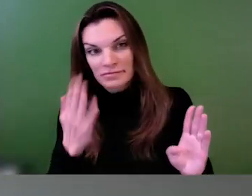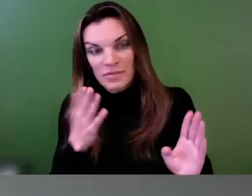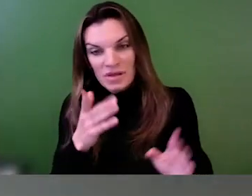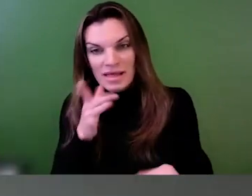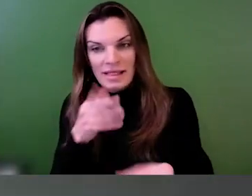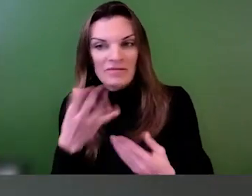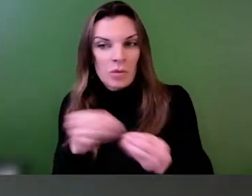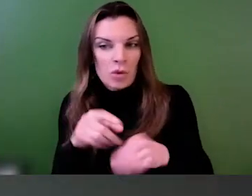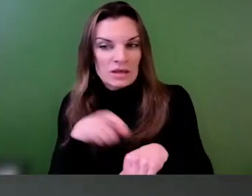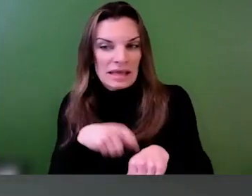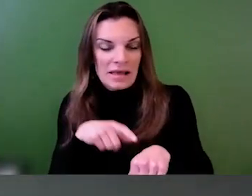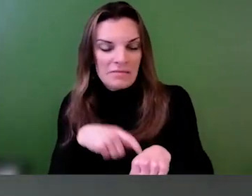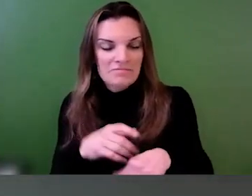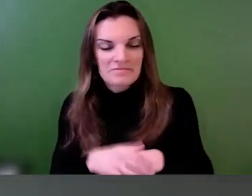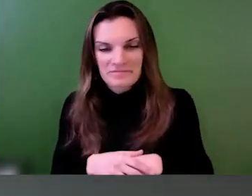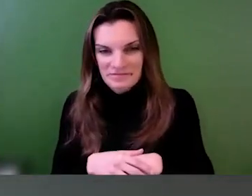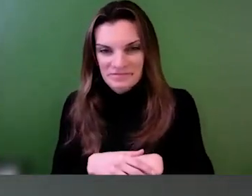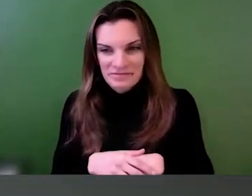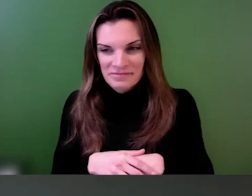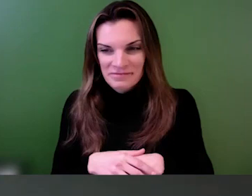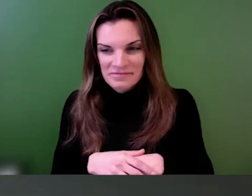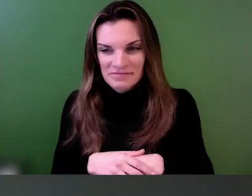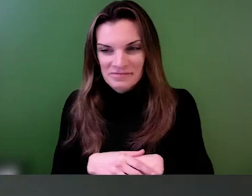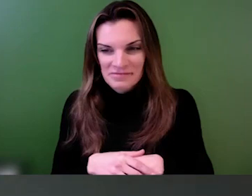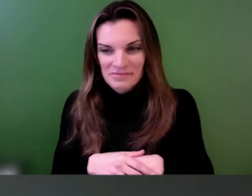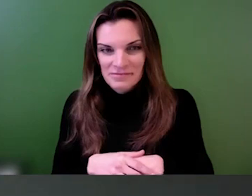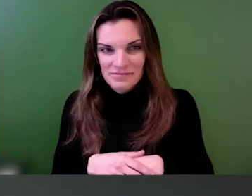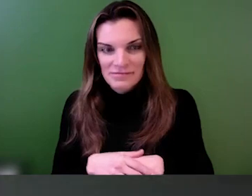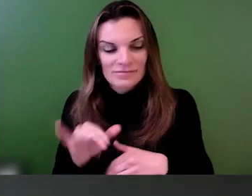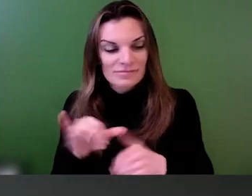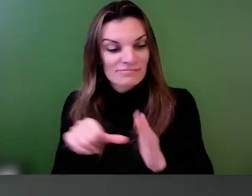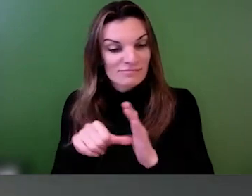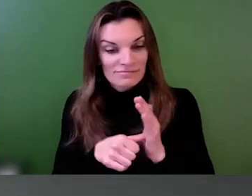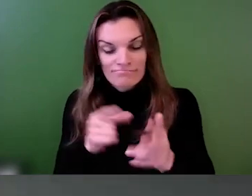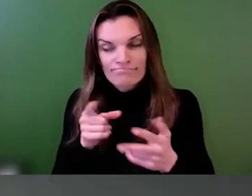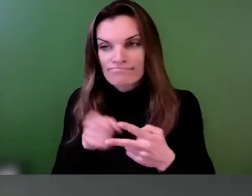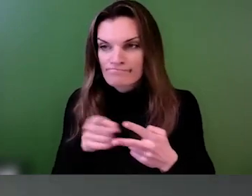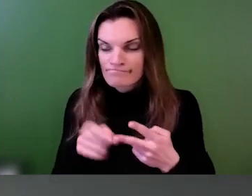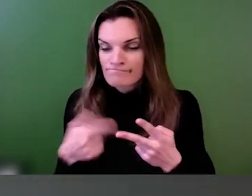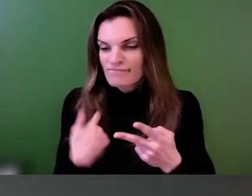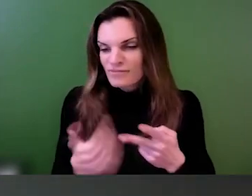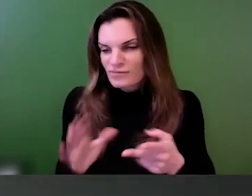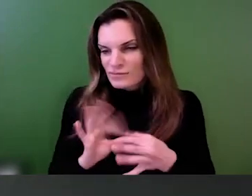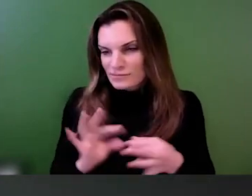little bit of extra time. With that being said, I do want to reiterate a couple of things that I mentioned in the chat.